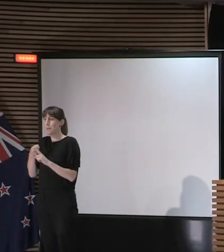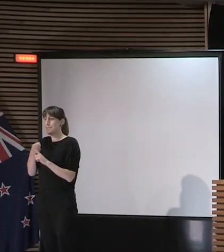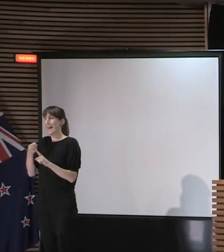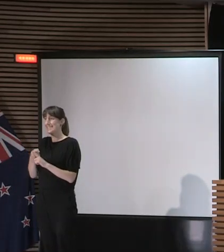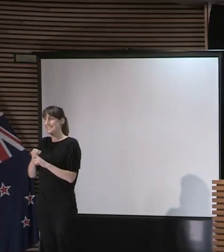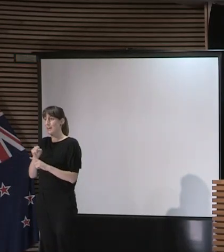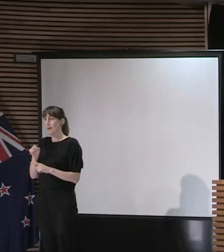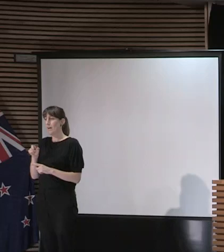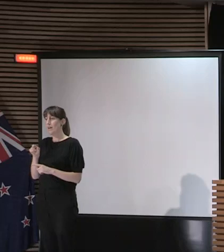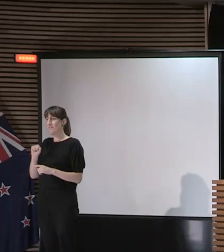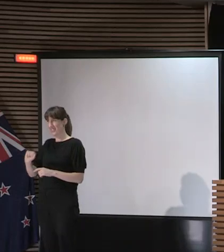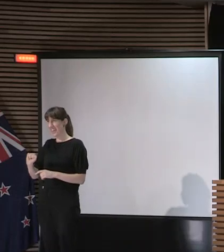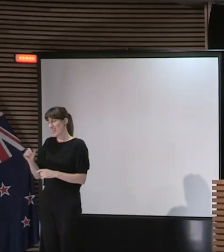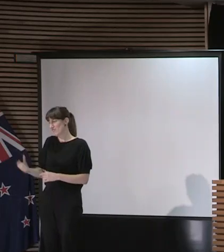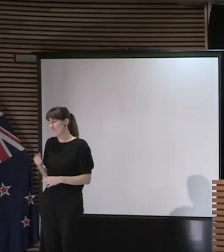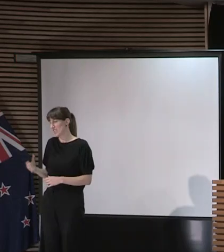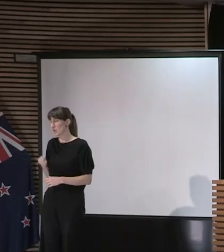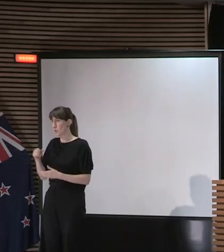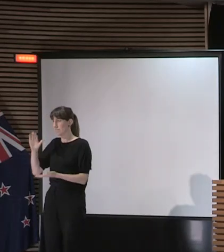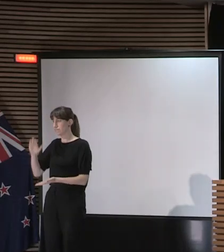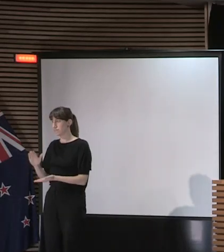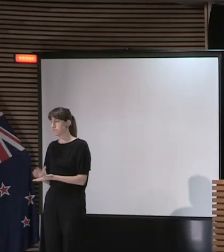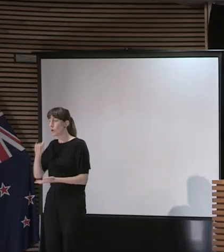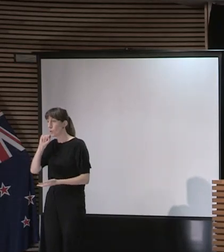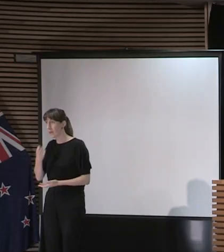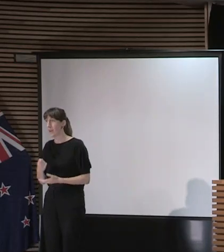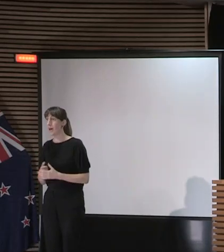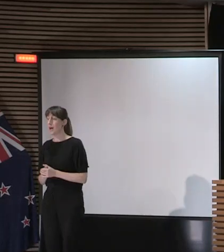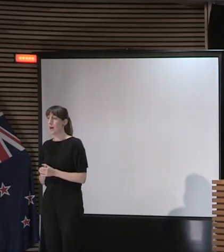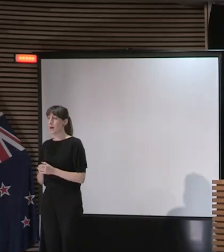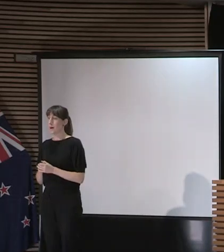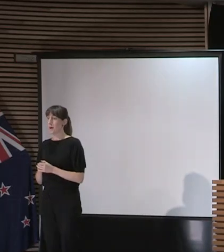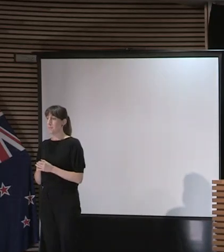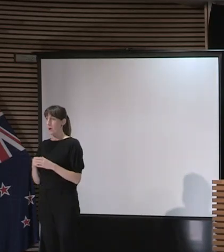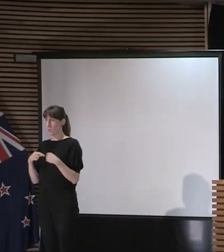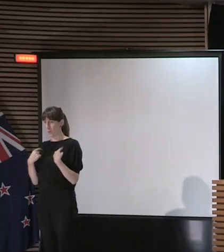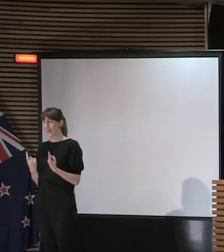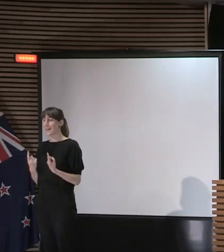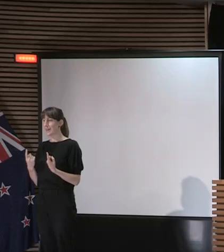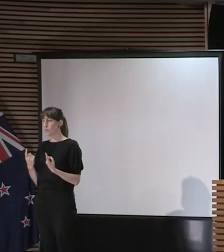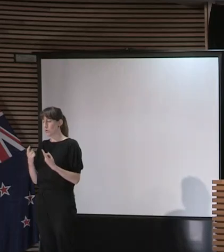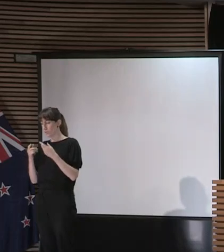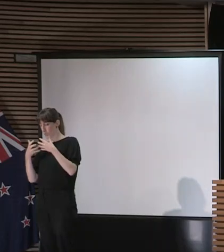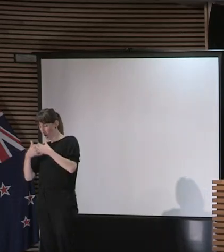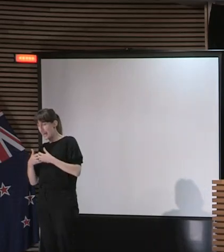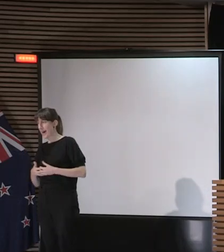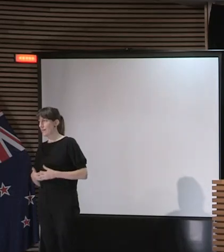council. What we actually need to ensure is we have a joined-up approach for acknowledging there are actually now, more than ever,